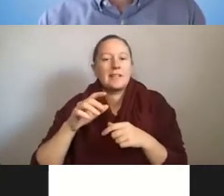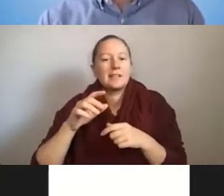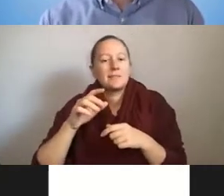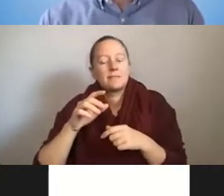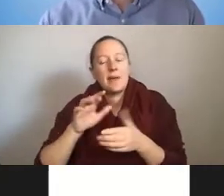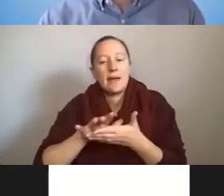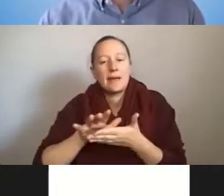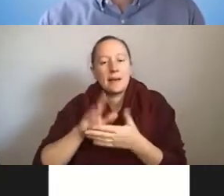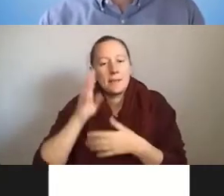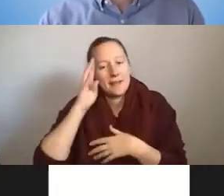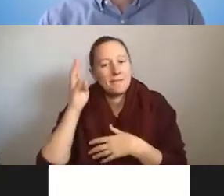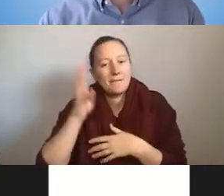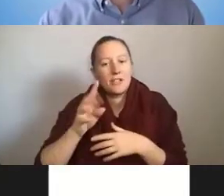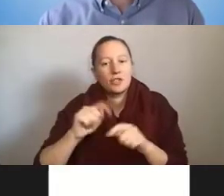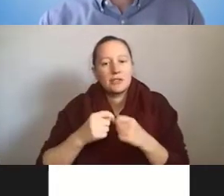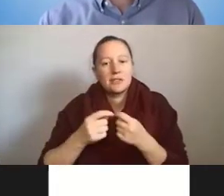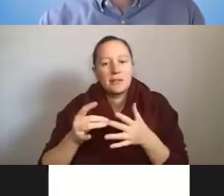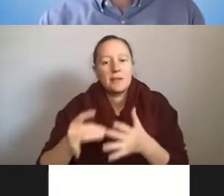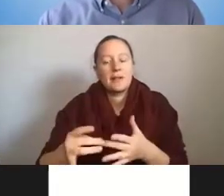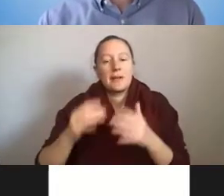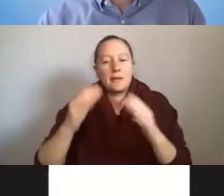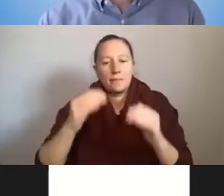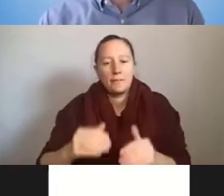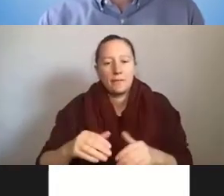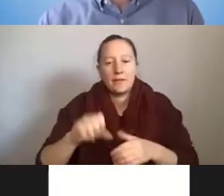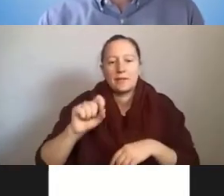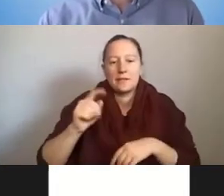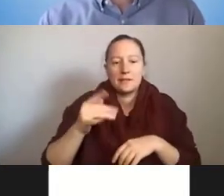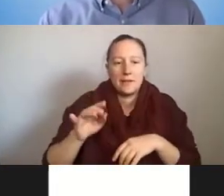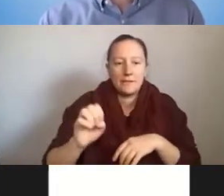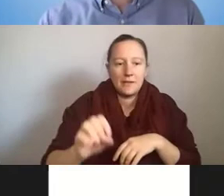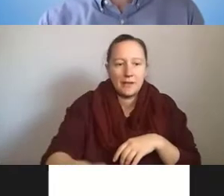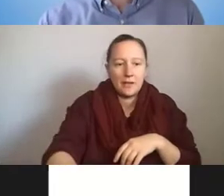and then you'll hear from Stephanie Fertig, who leads our small business team.